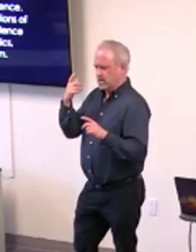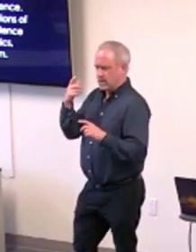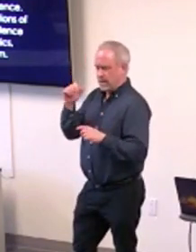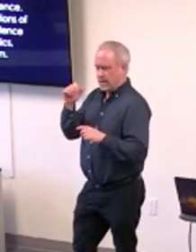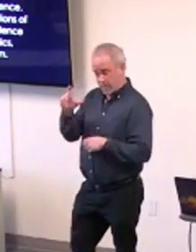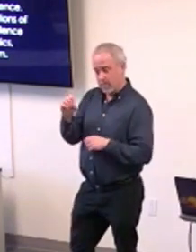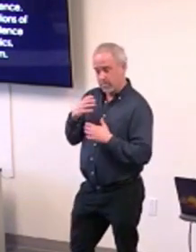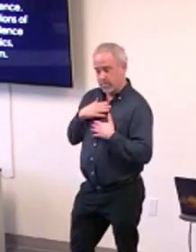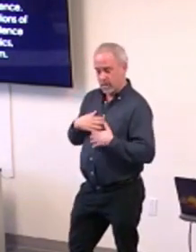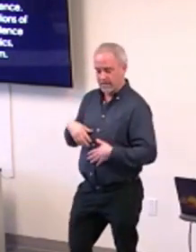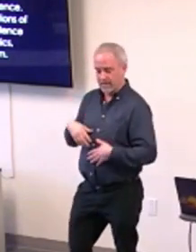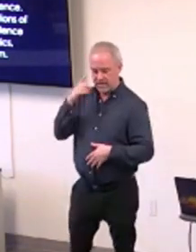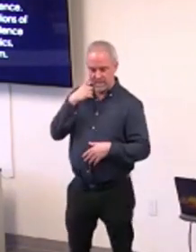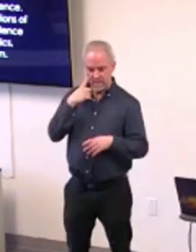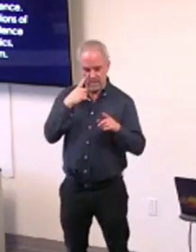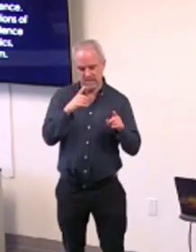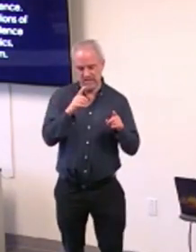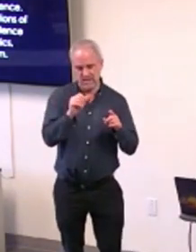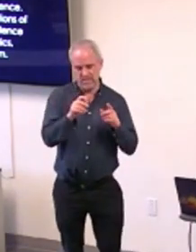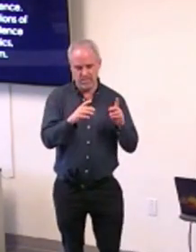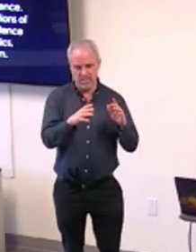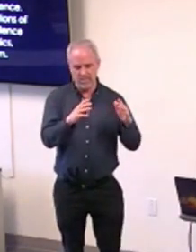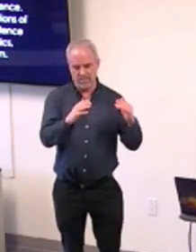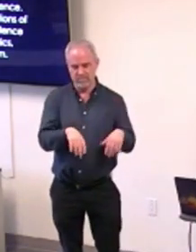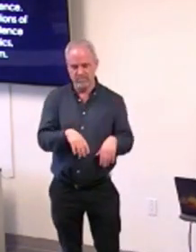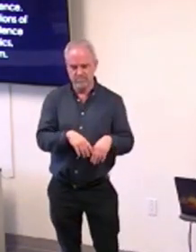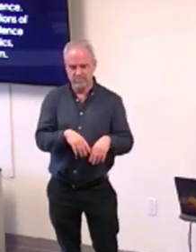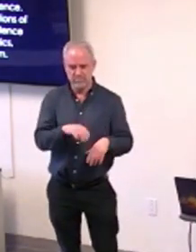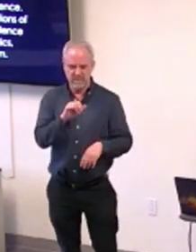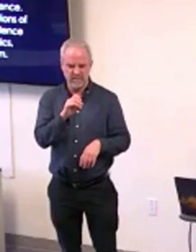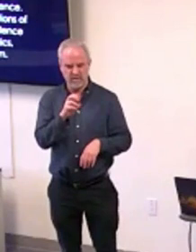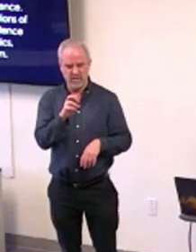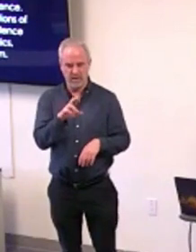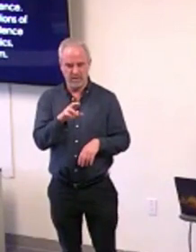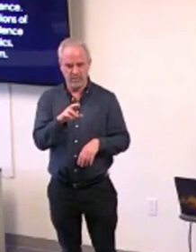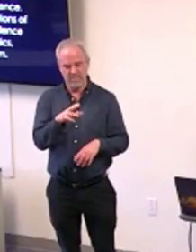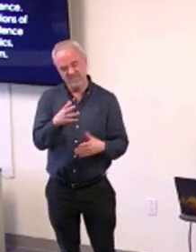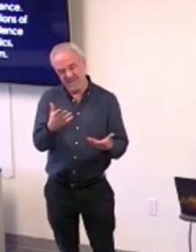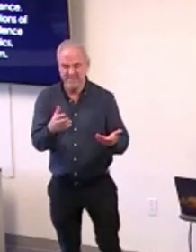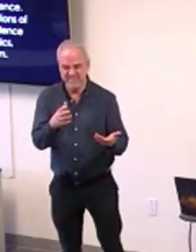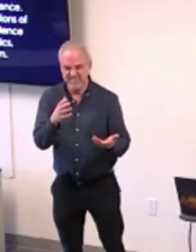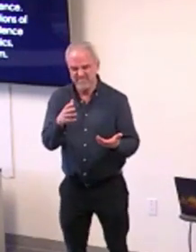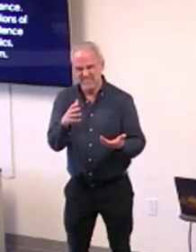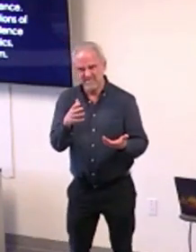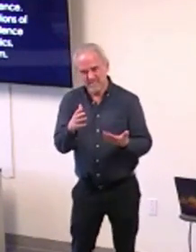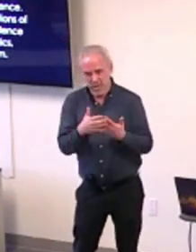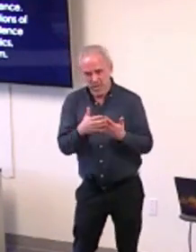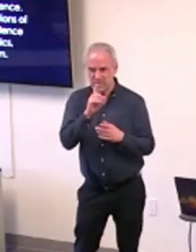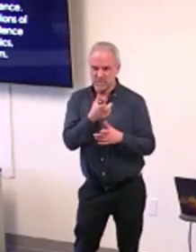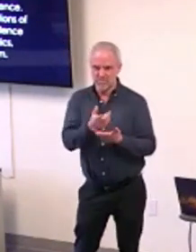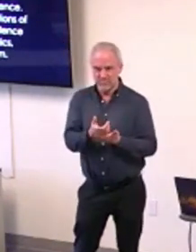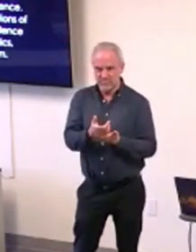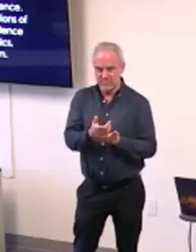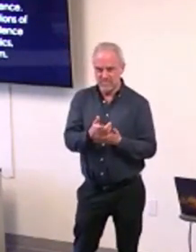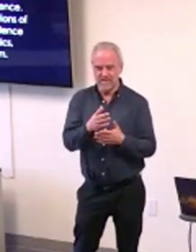Like to a degree, that's kind of what ableism is. But you're missing some really core components of ableism